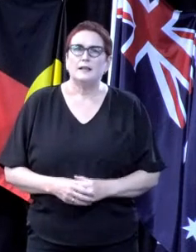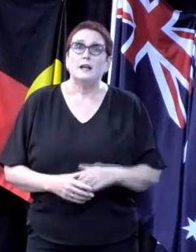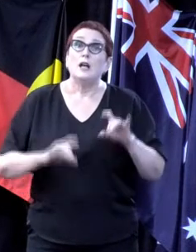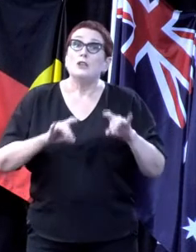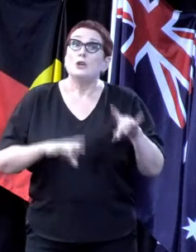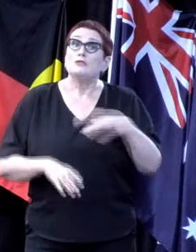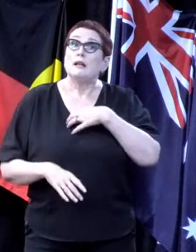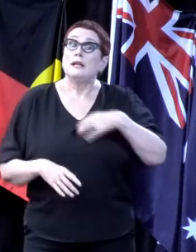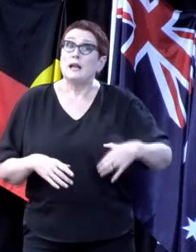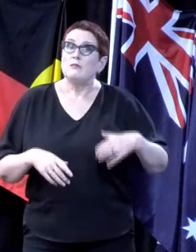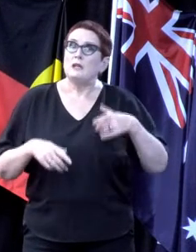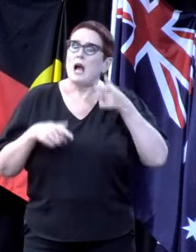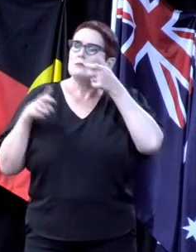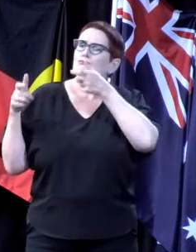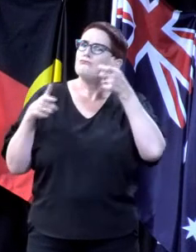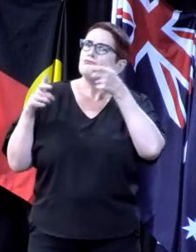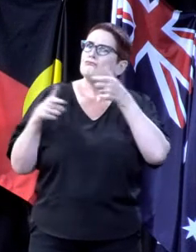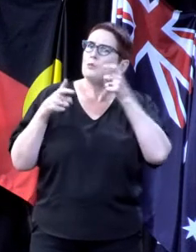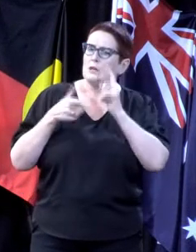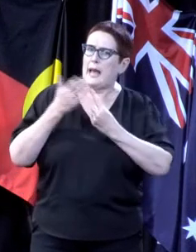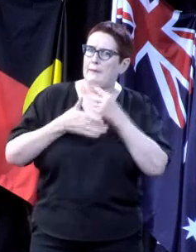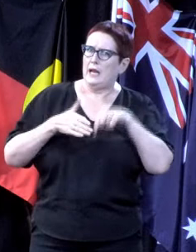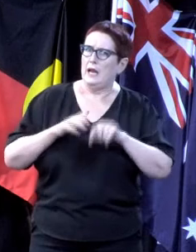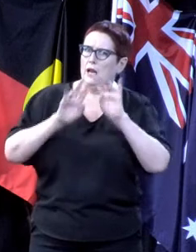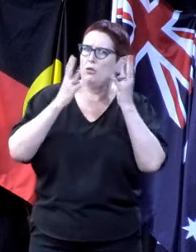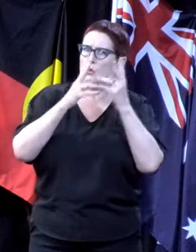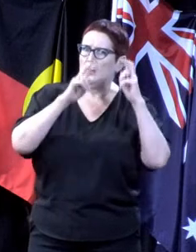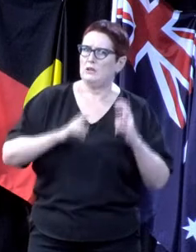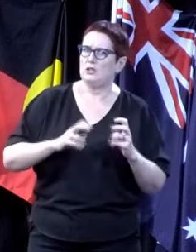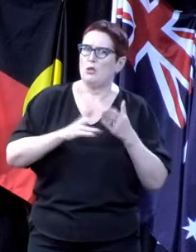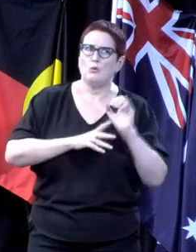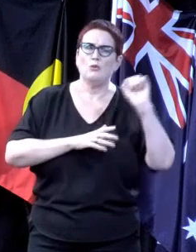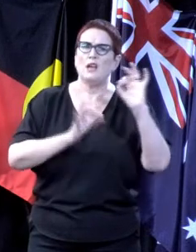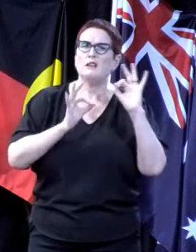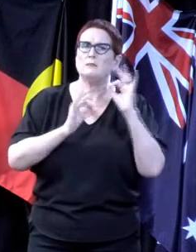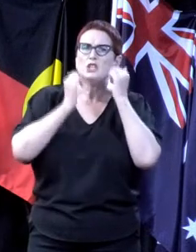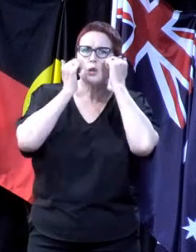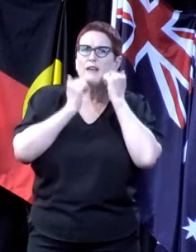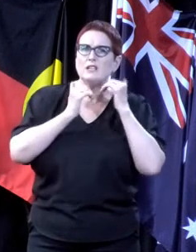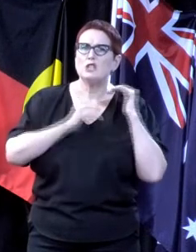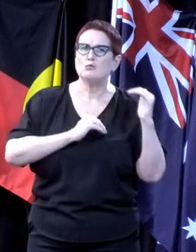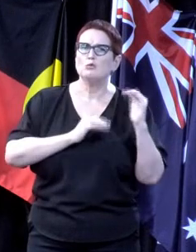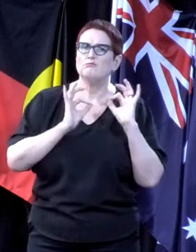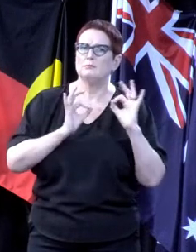are monitoring proceedings remotely through an evidence hearing room portal. Yes.